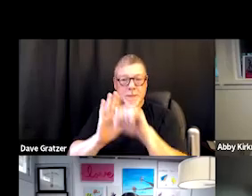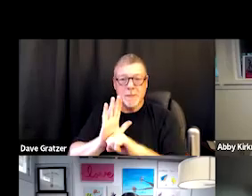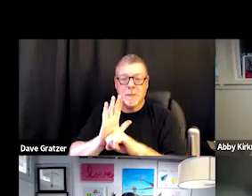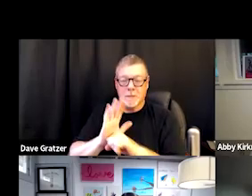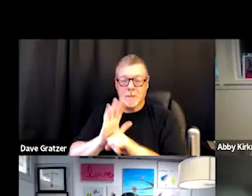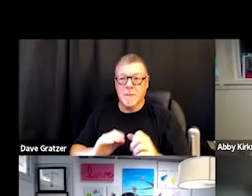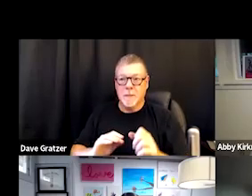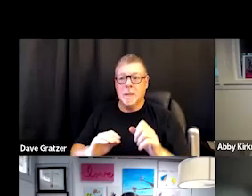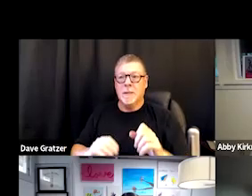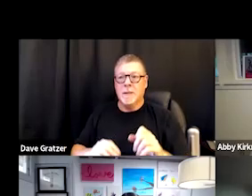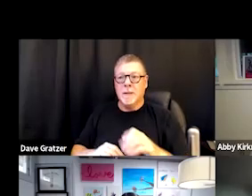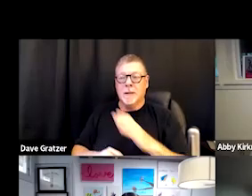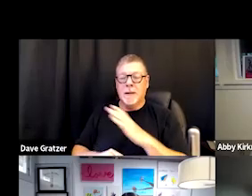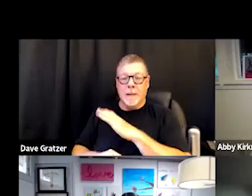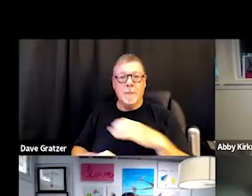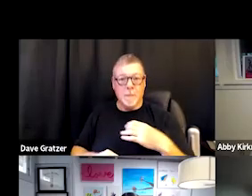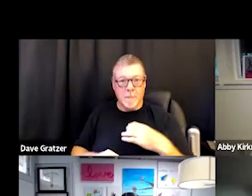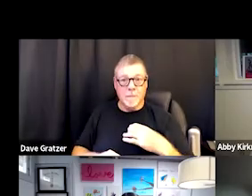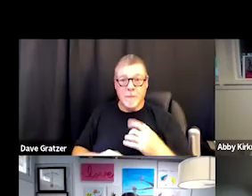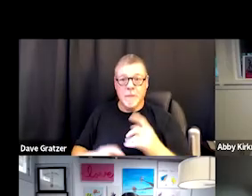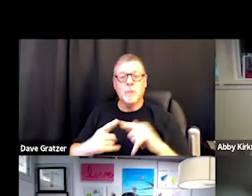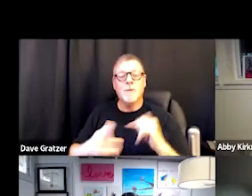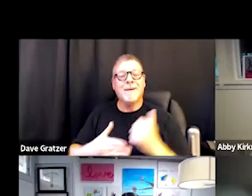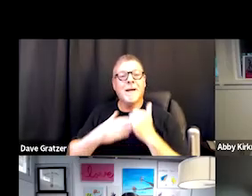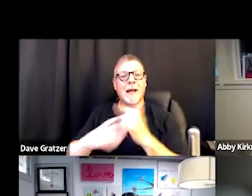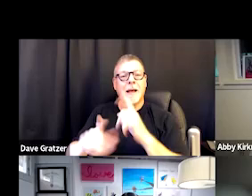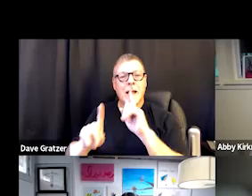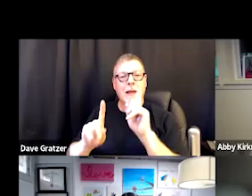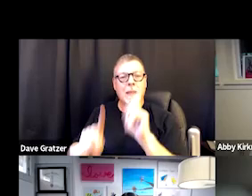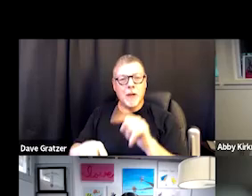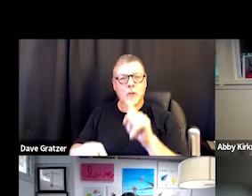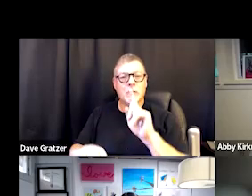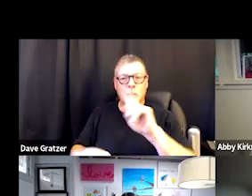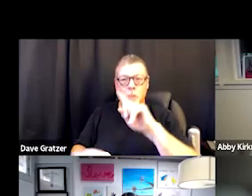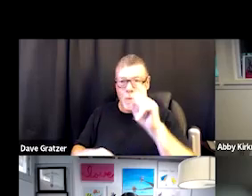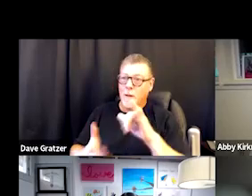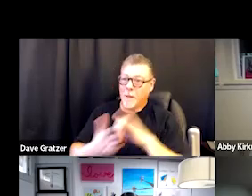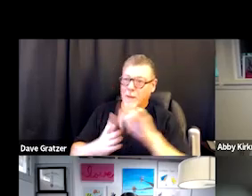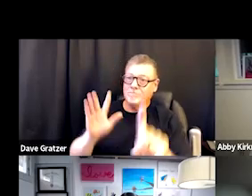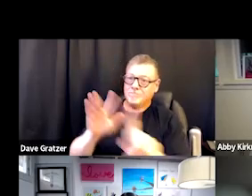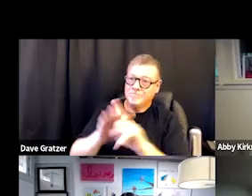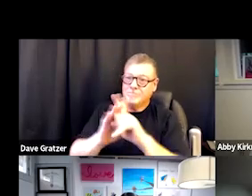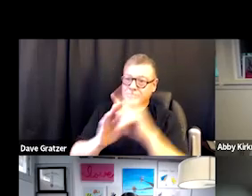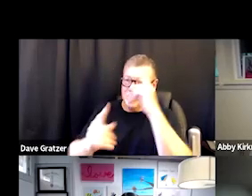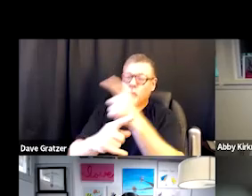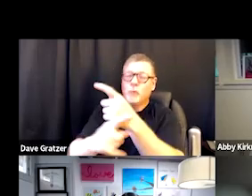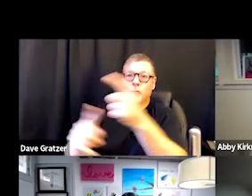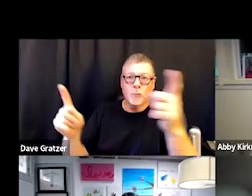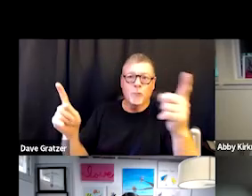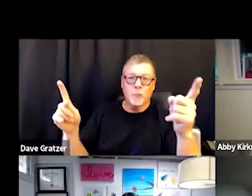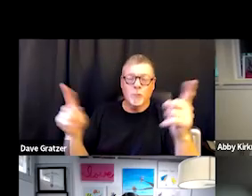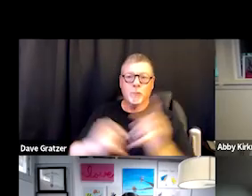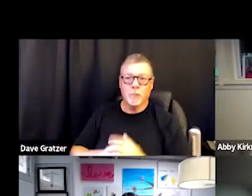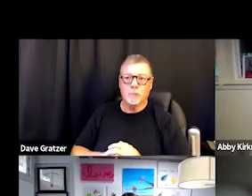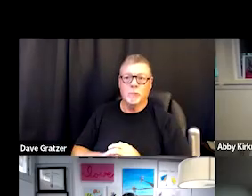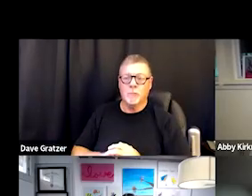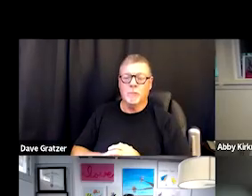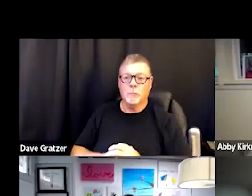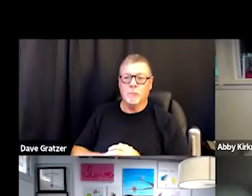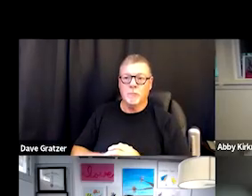to help answer a lot of the questions that you're having with regard to training